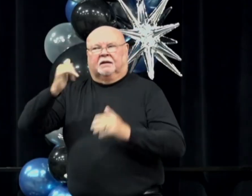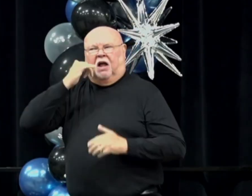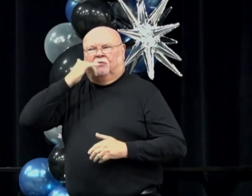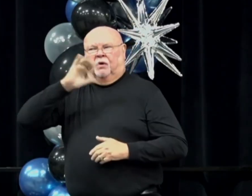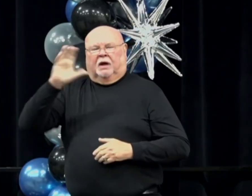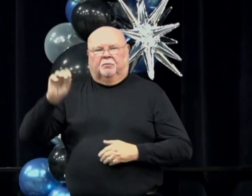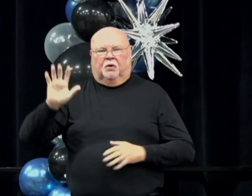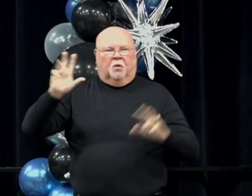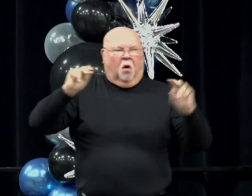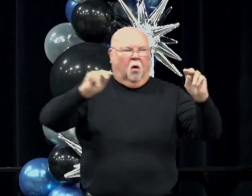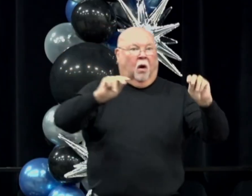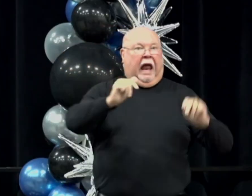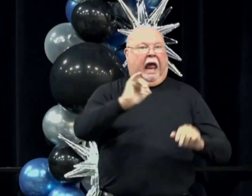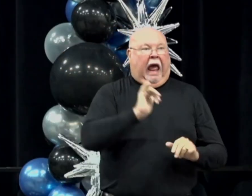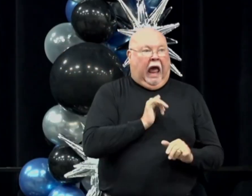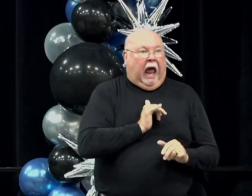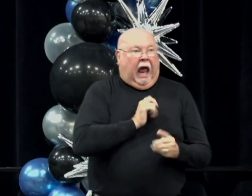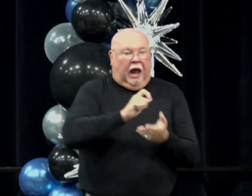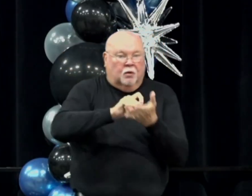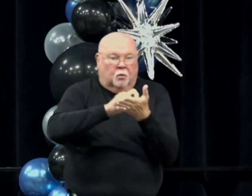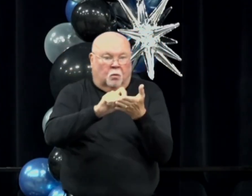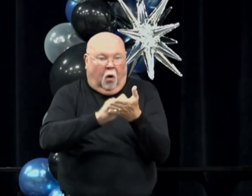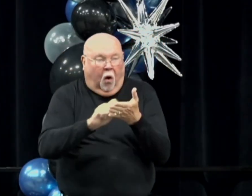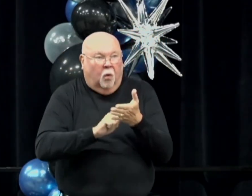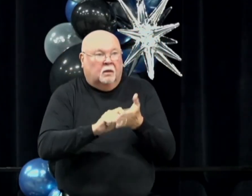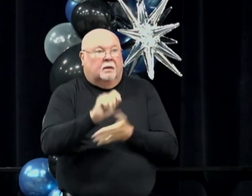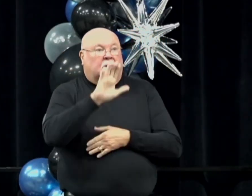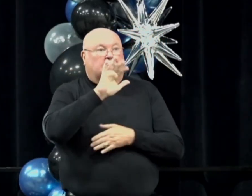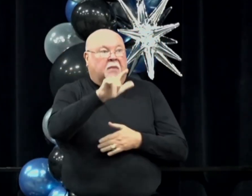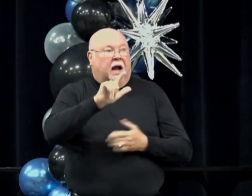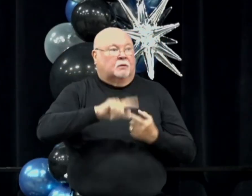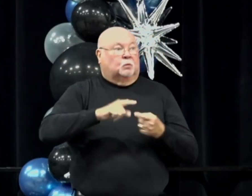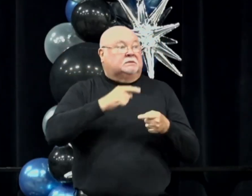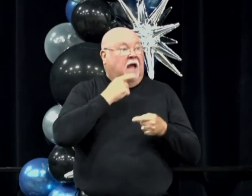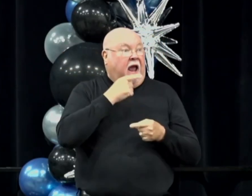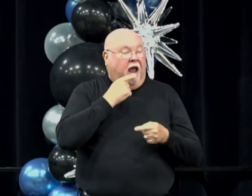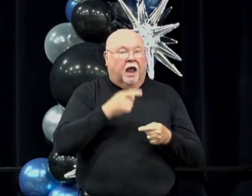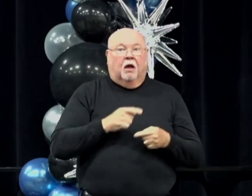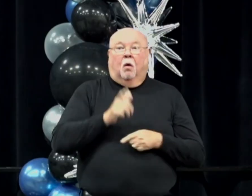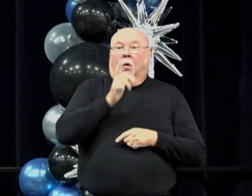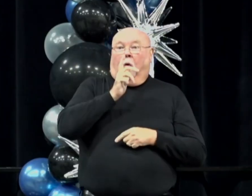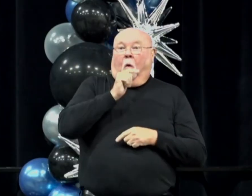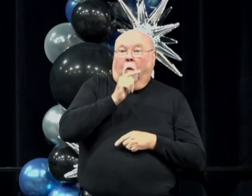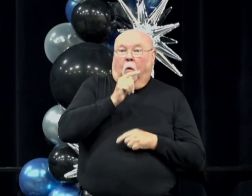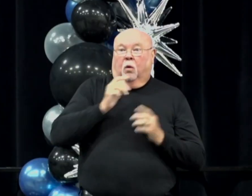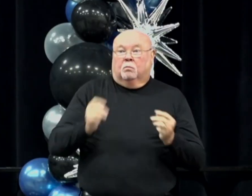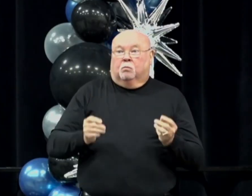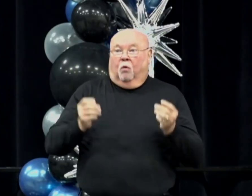that we should let the telephone companies handle it. And I said, "No, I wrote the bill to say who